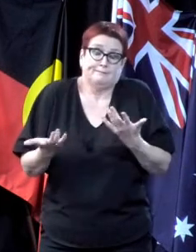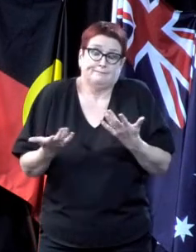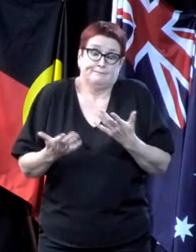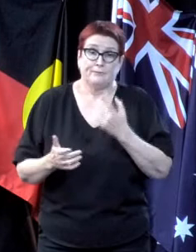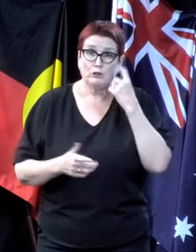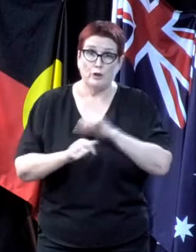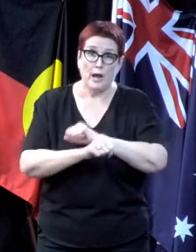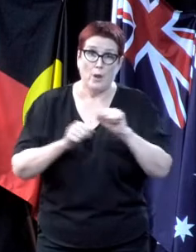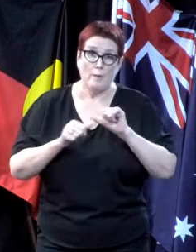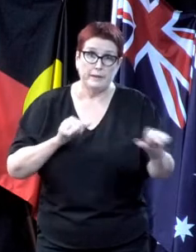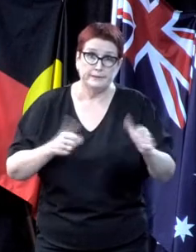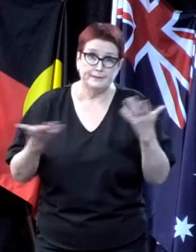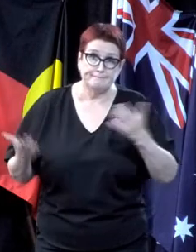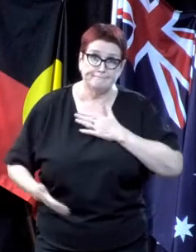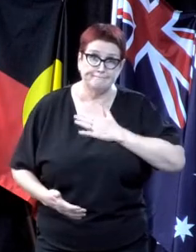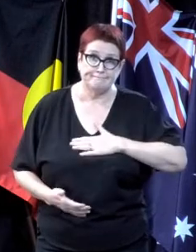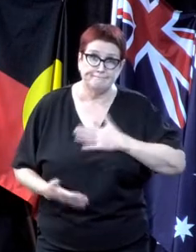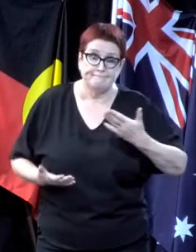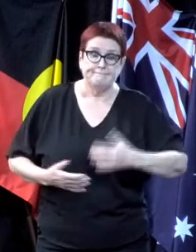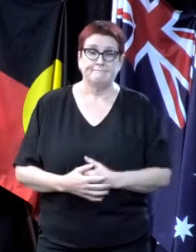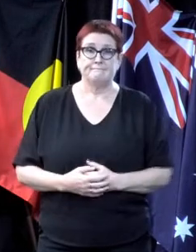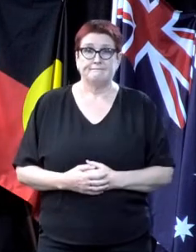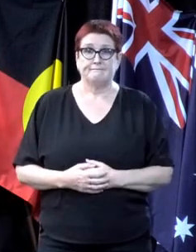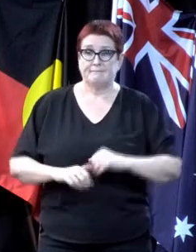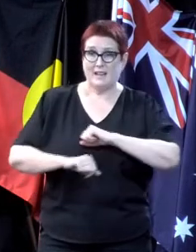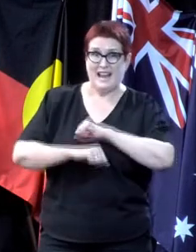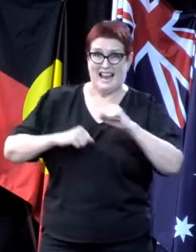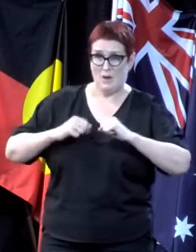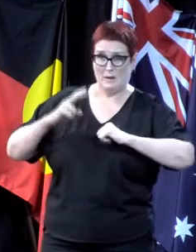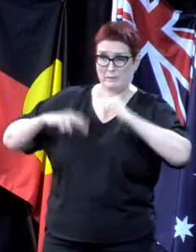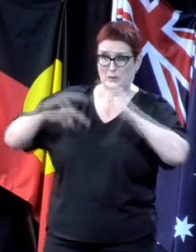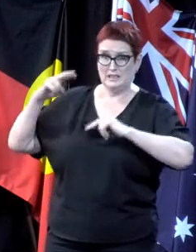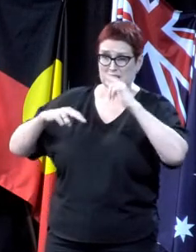And architecturally, I have to just sort of manage the structures as best I can.